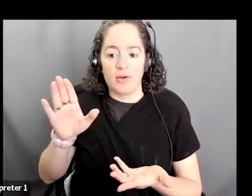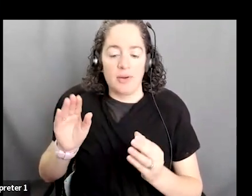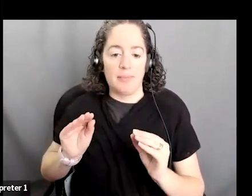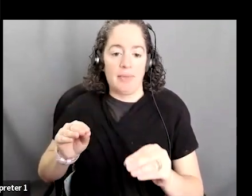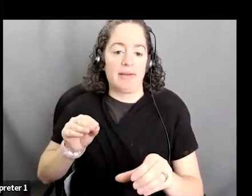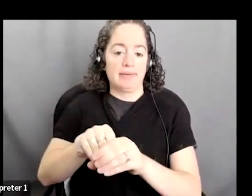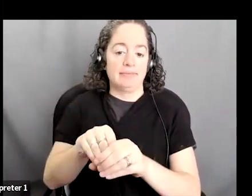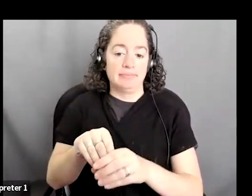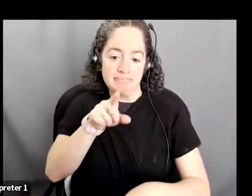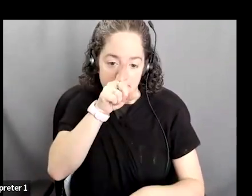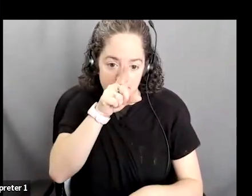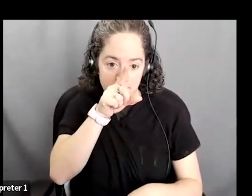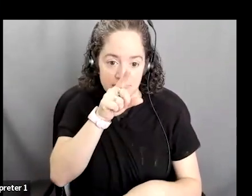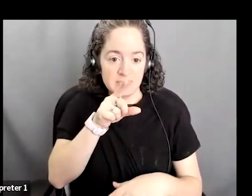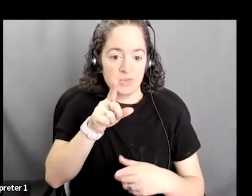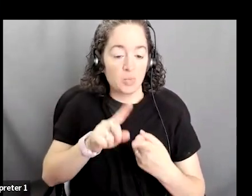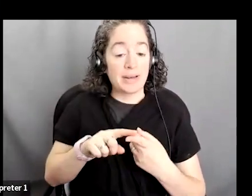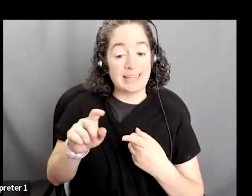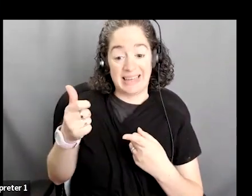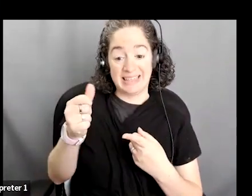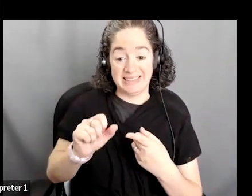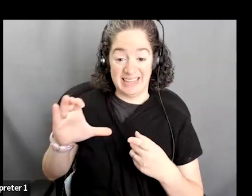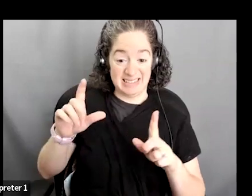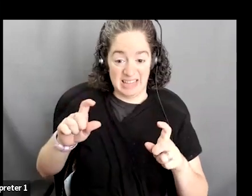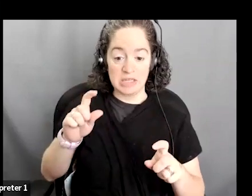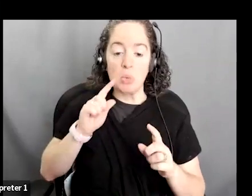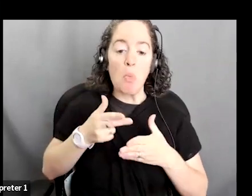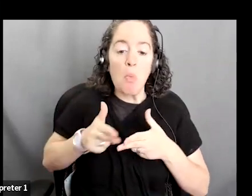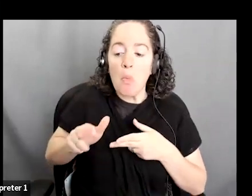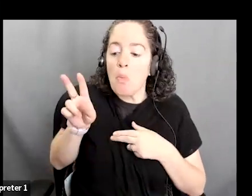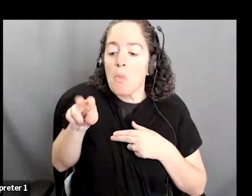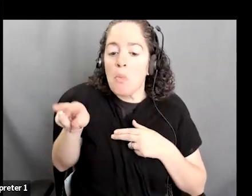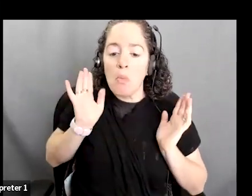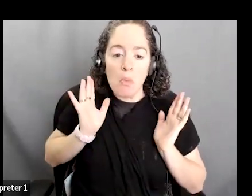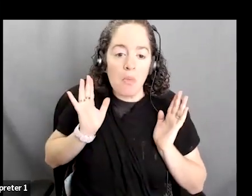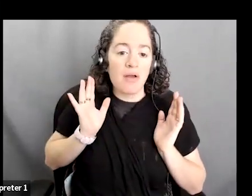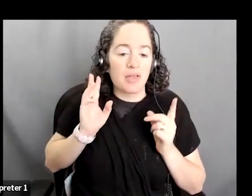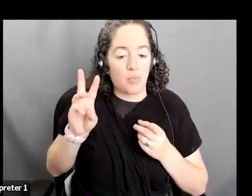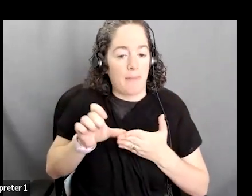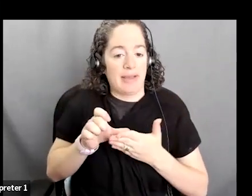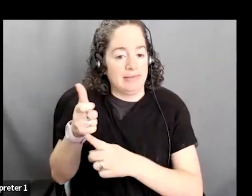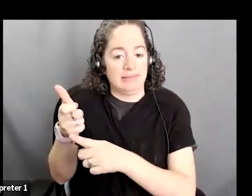and from a 10-second accessibility test on their website, their website itself is not.